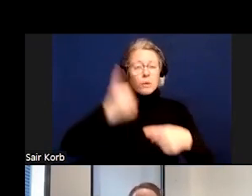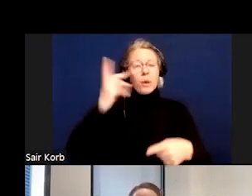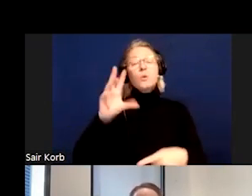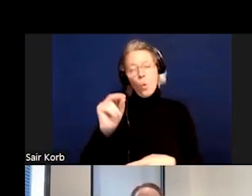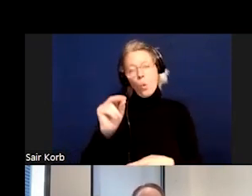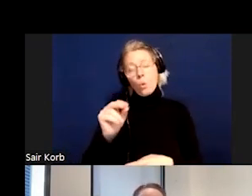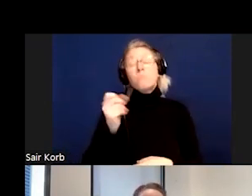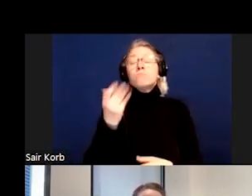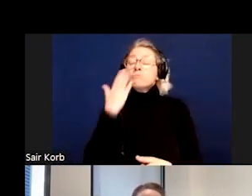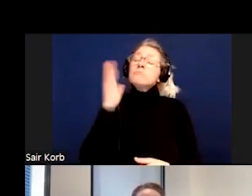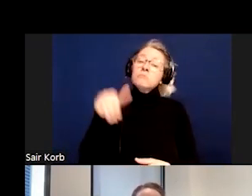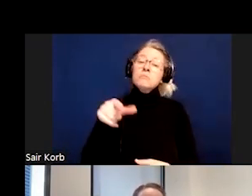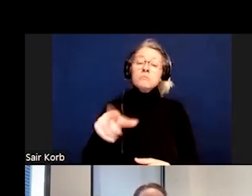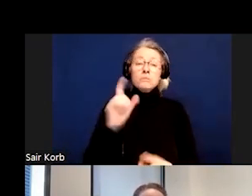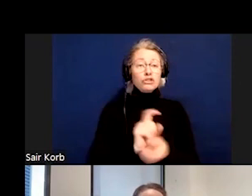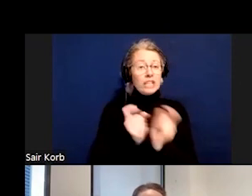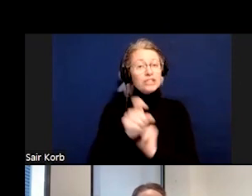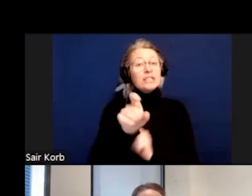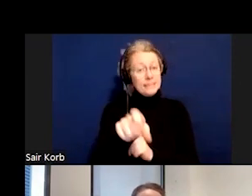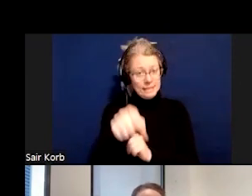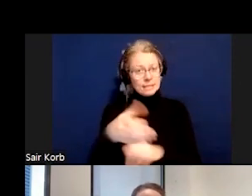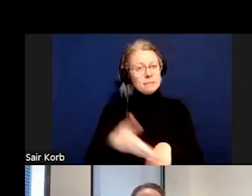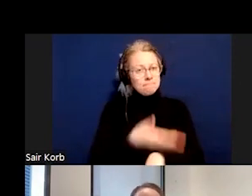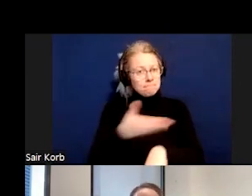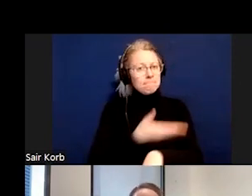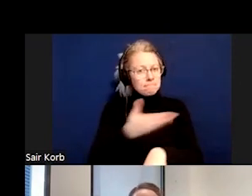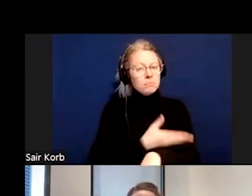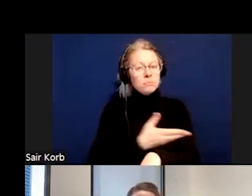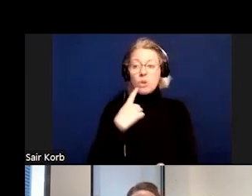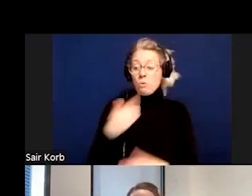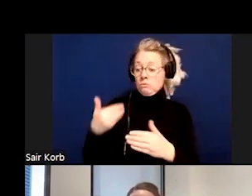and the coming years will be spent generatively thinking about transformation for the betterment